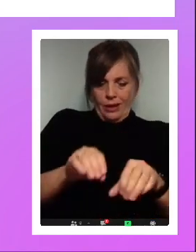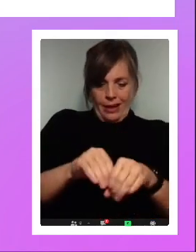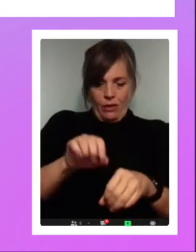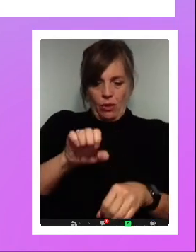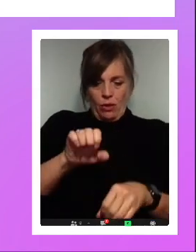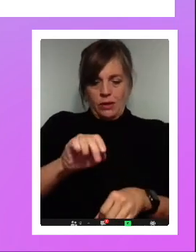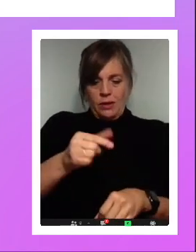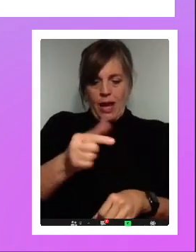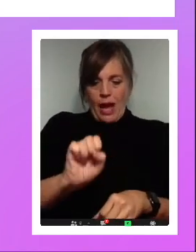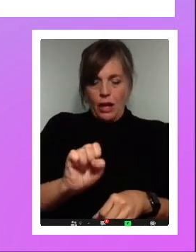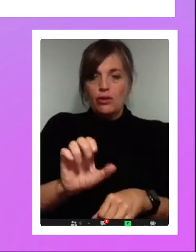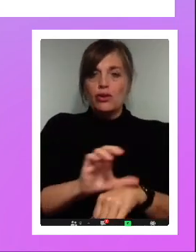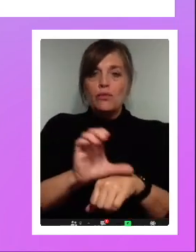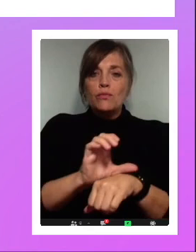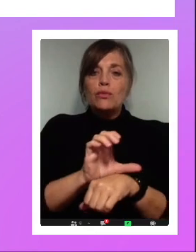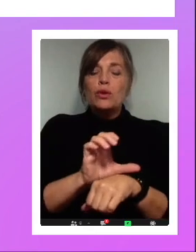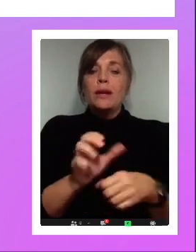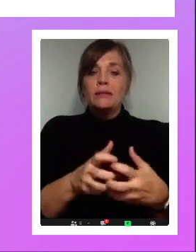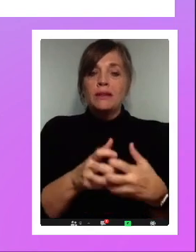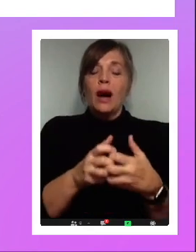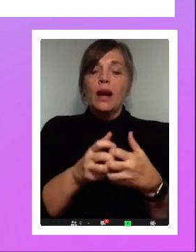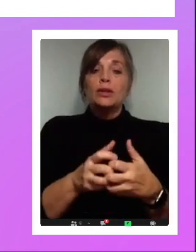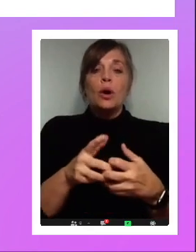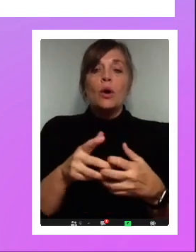so local interactions can be taken